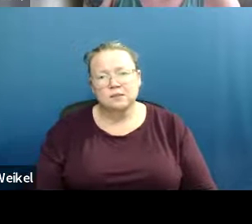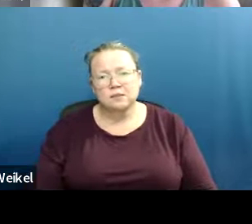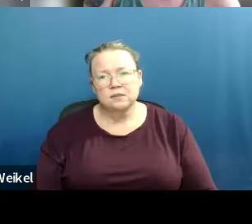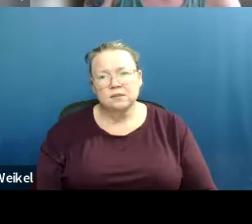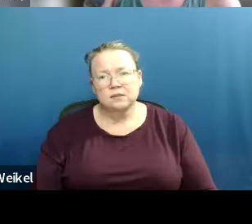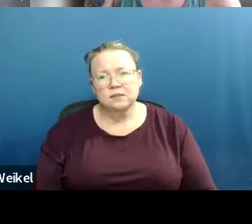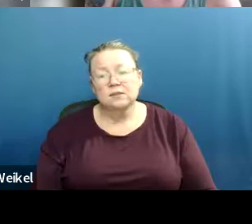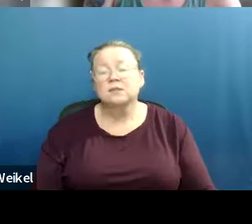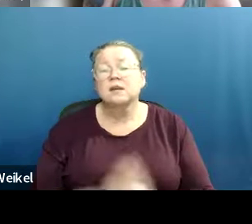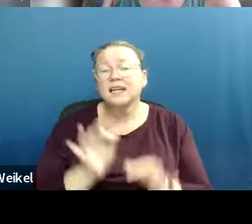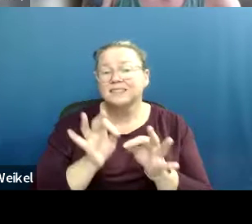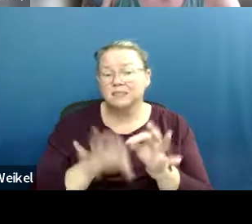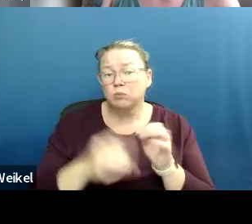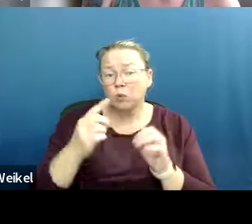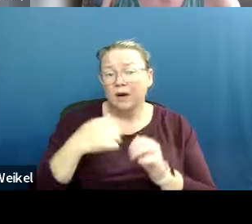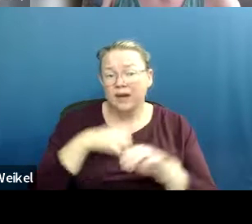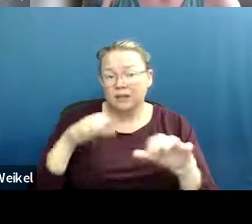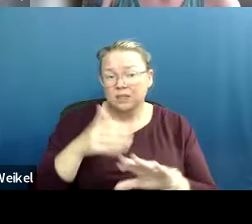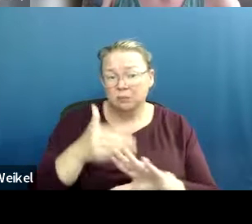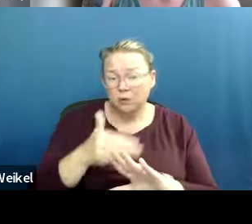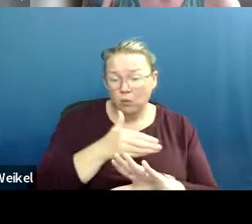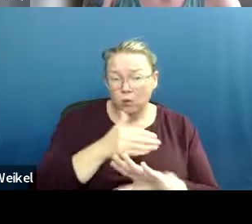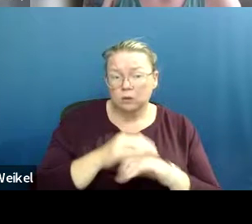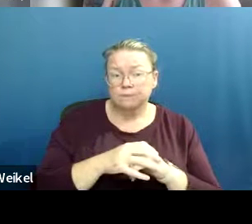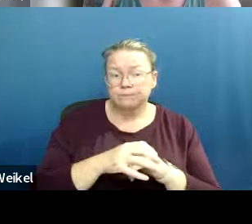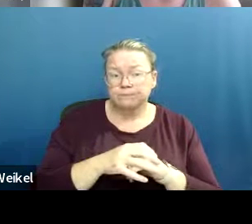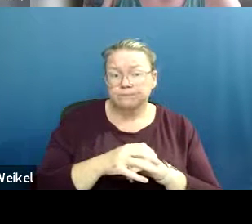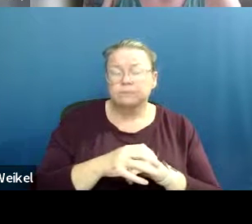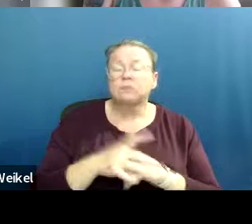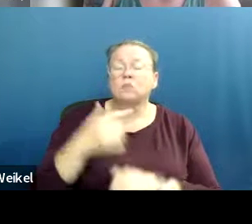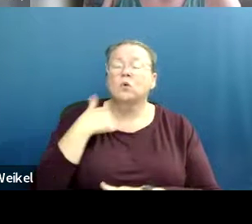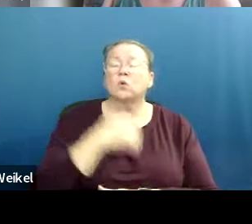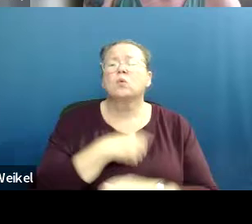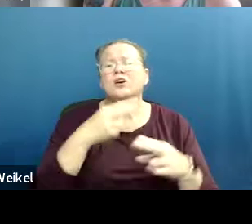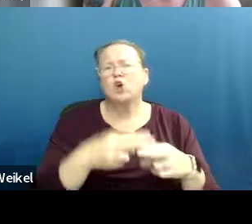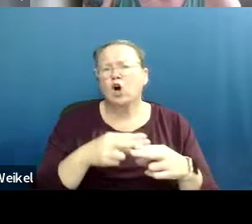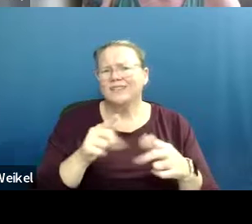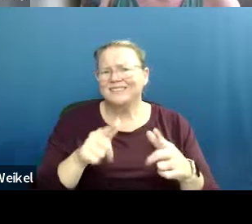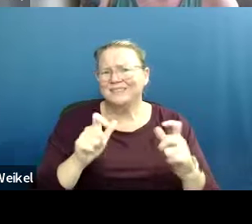Lindsay Ludwig: Simple one that I've done before, too. Is. We called it a speed friendship.